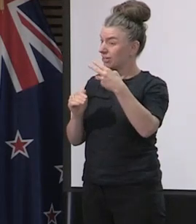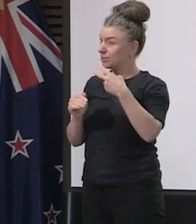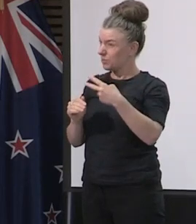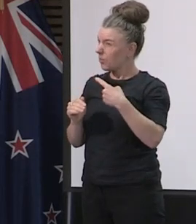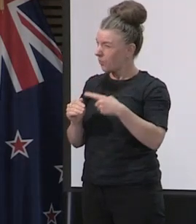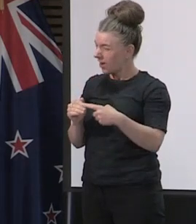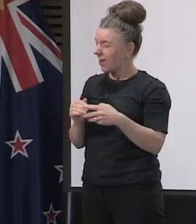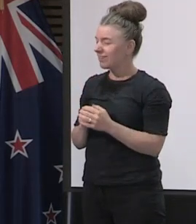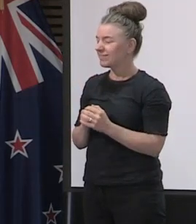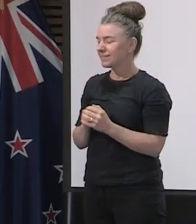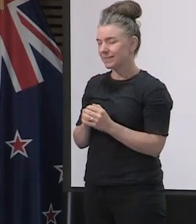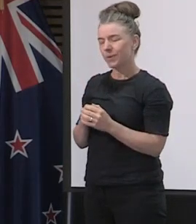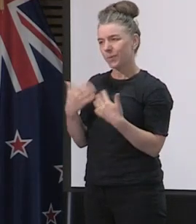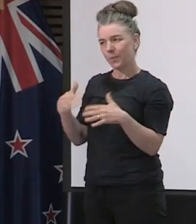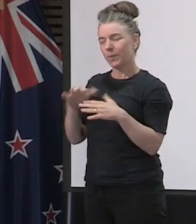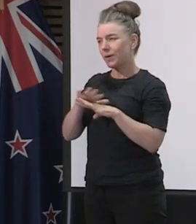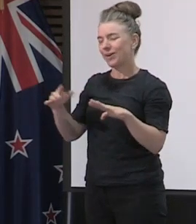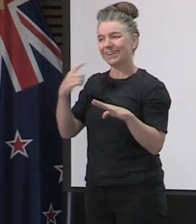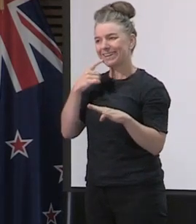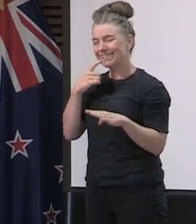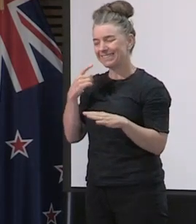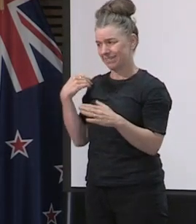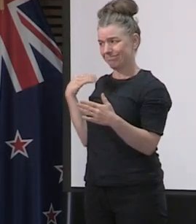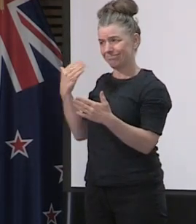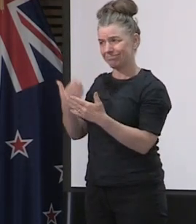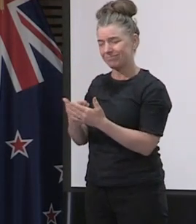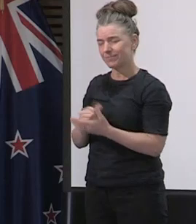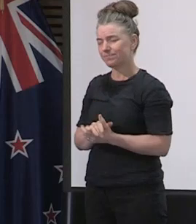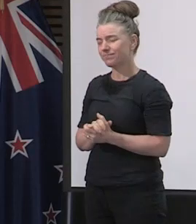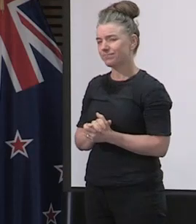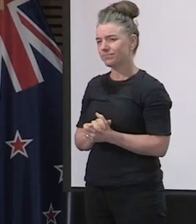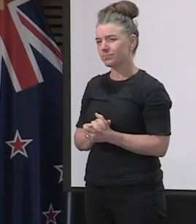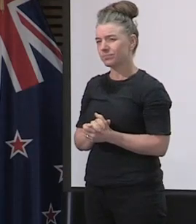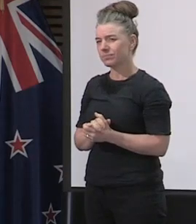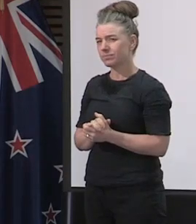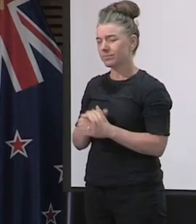level framework. These parts have been difficult through